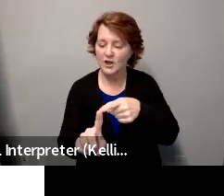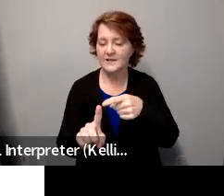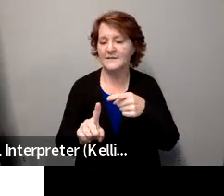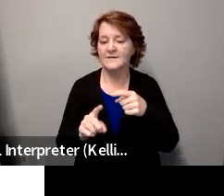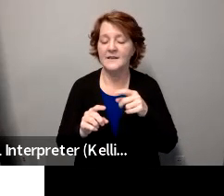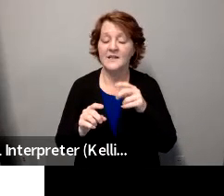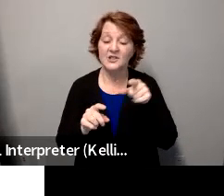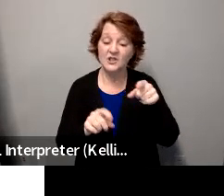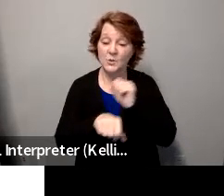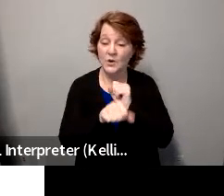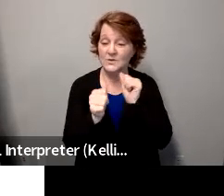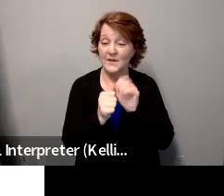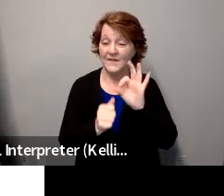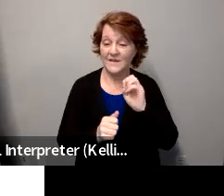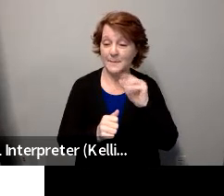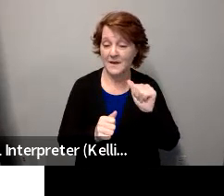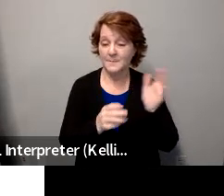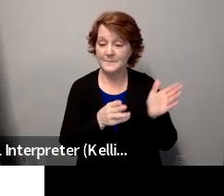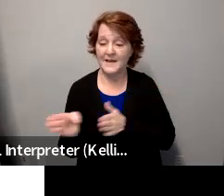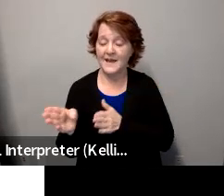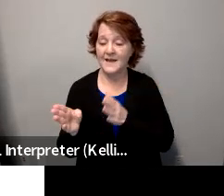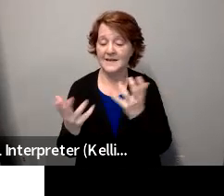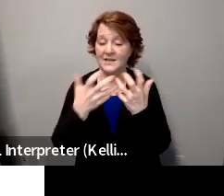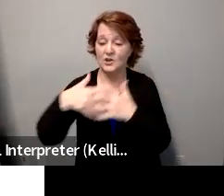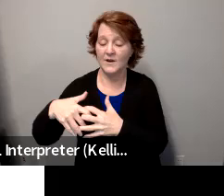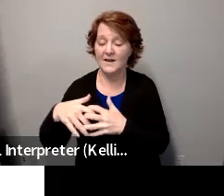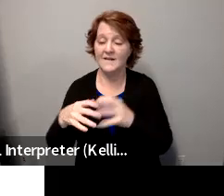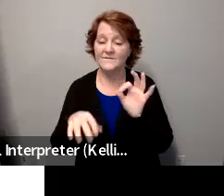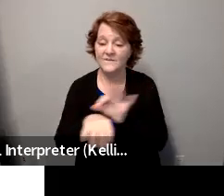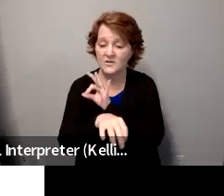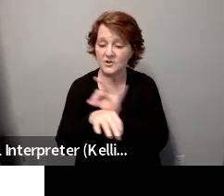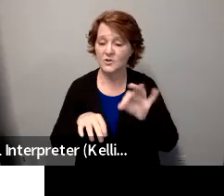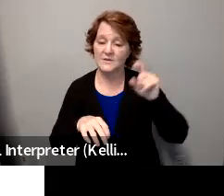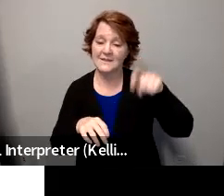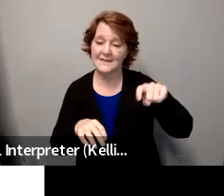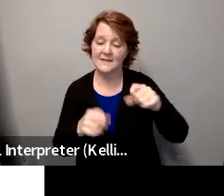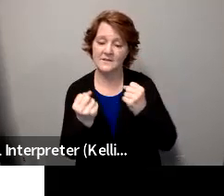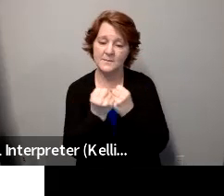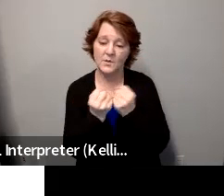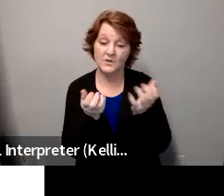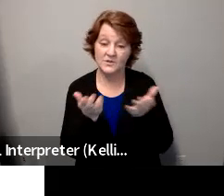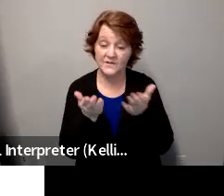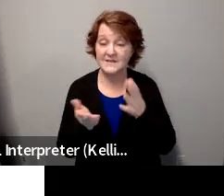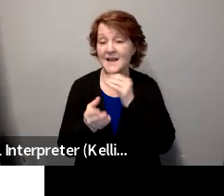States department of Homeland Security's work group which developed a medical target capabilities